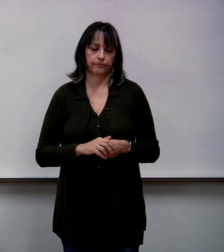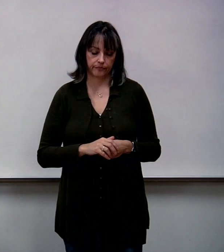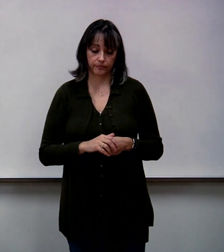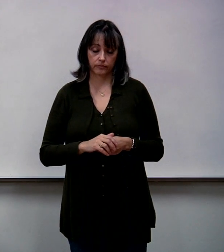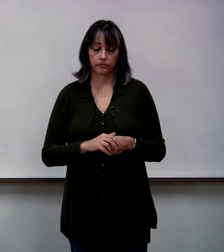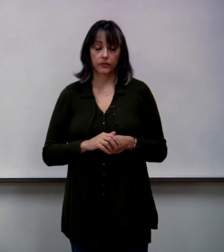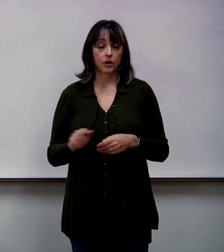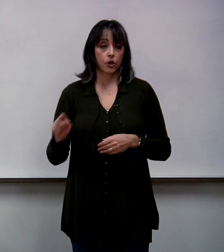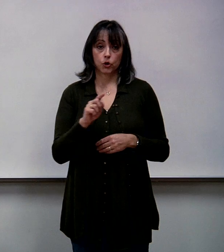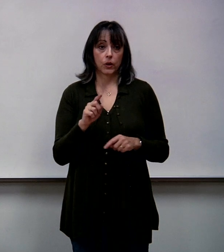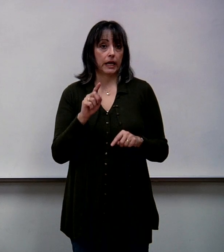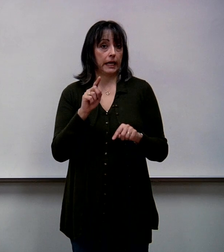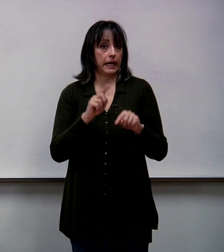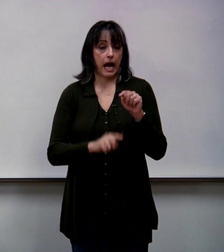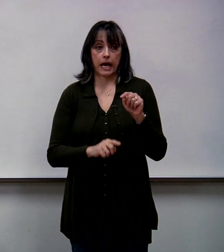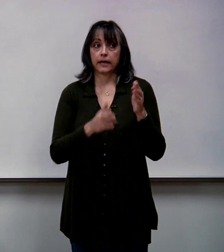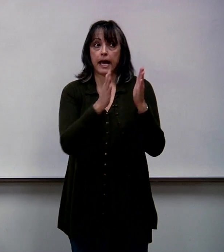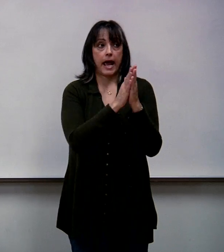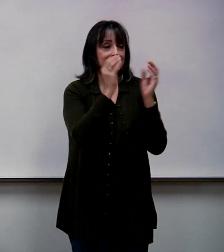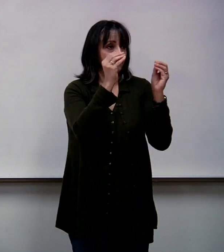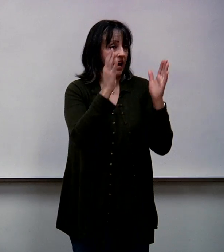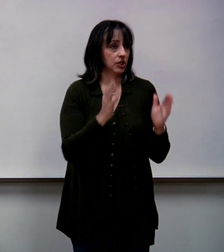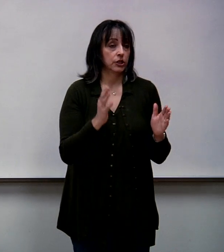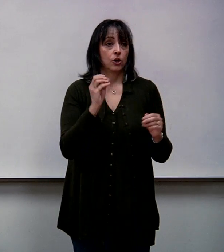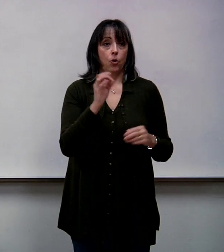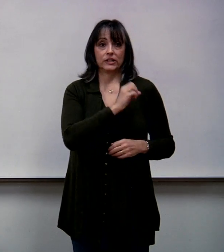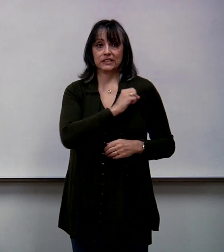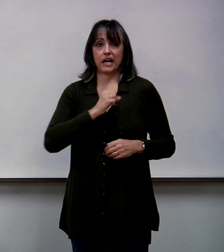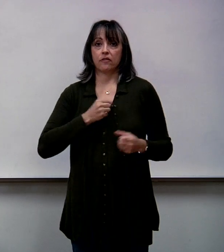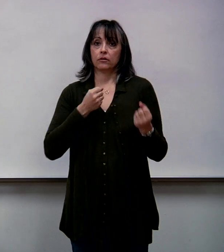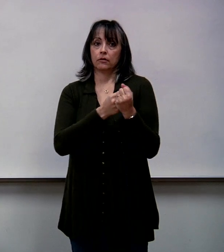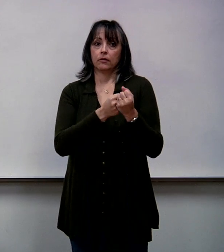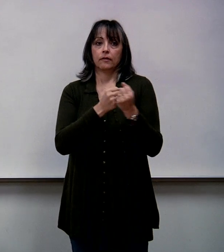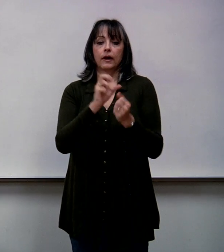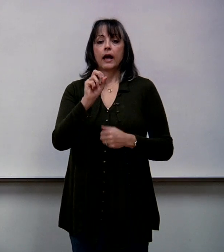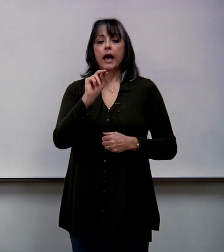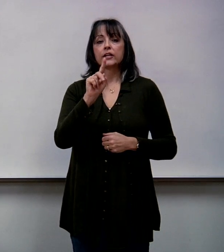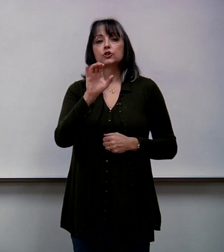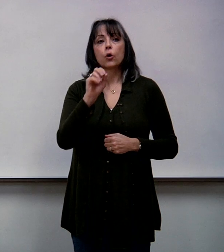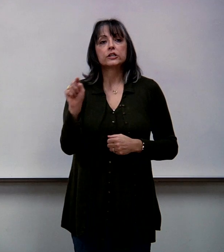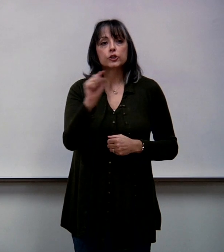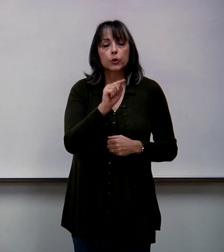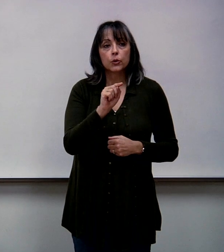You're not allowed to be endorsed many faculty or staff member. So while you are getting your signatures your favorite professor is not eligible to